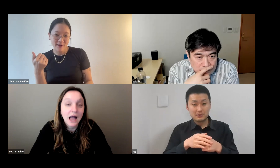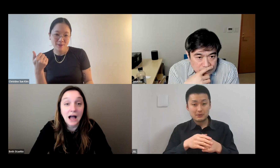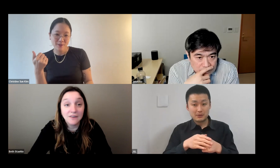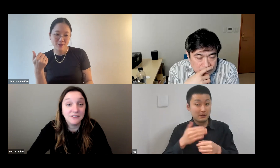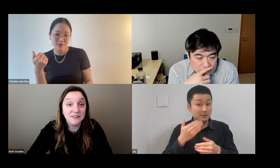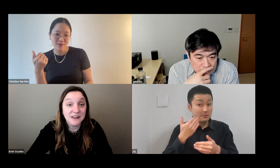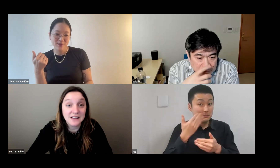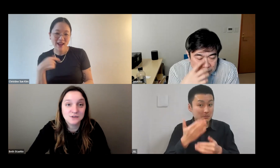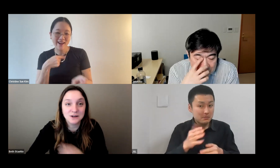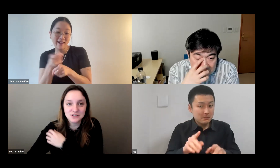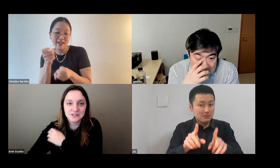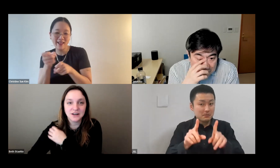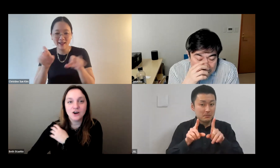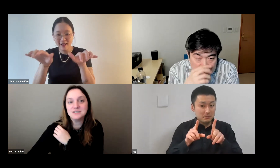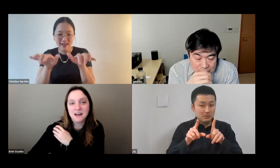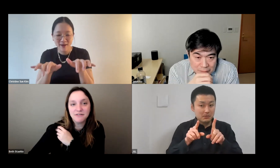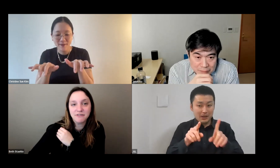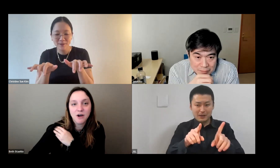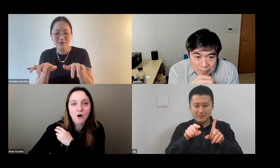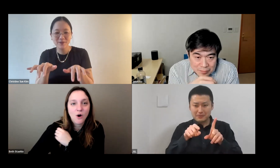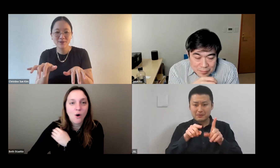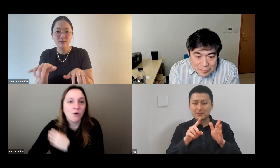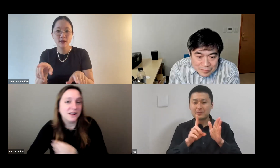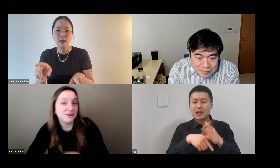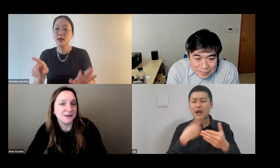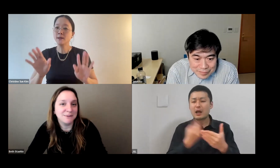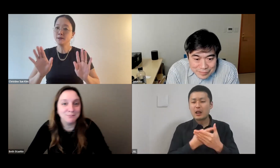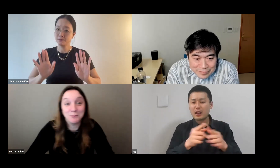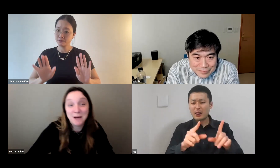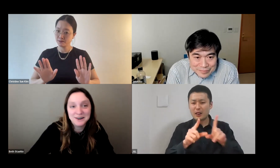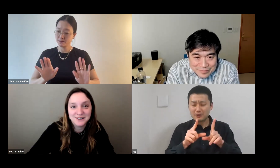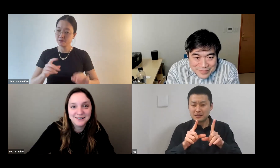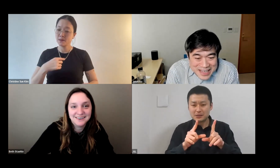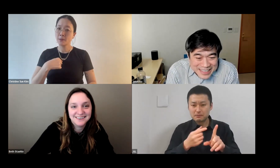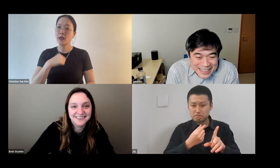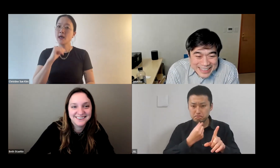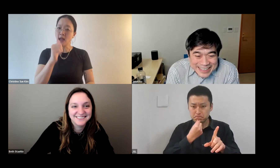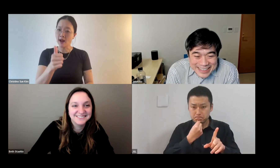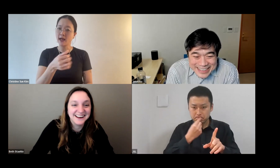I've even asked questions like “are deaf or hearing people better?” right?